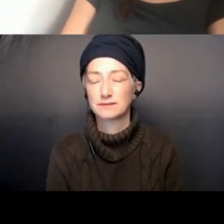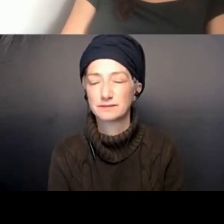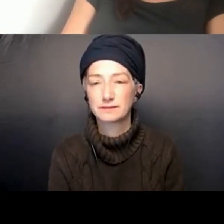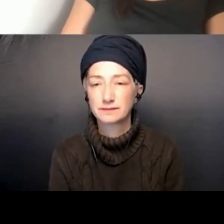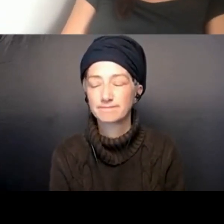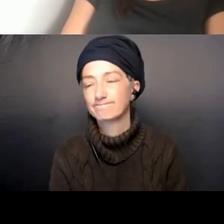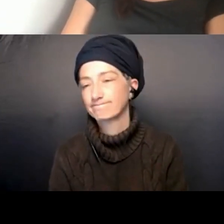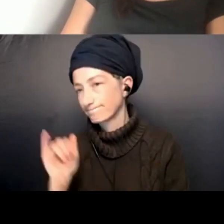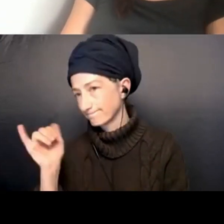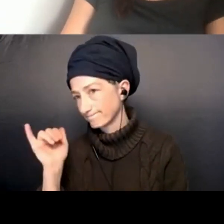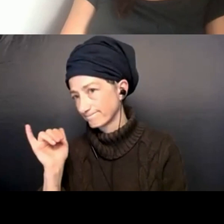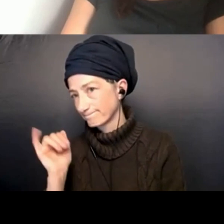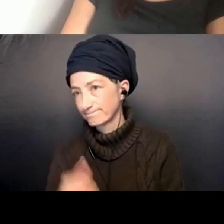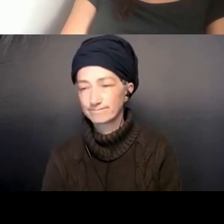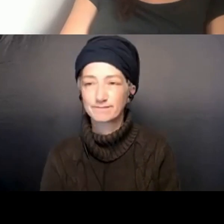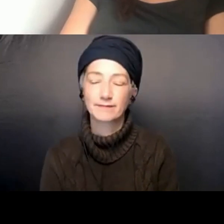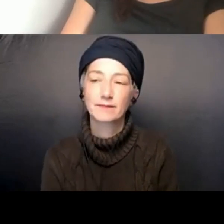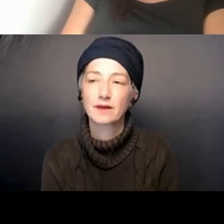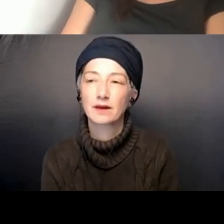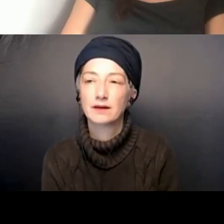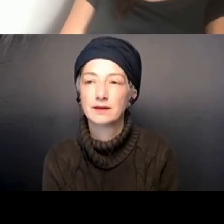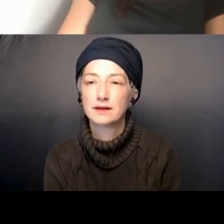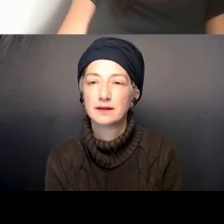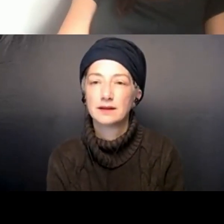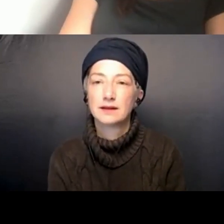(Pause)